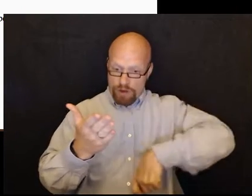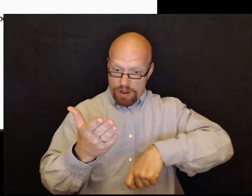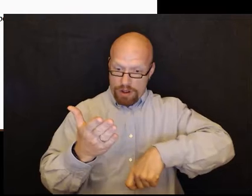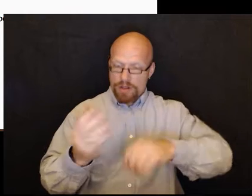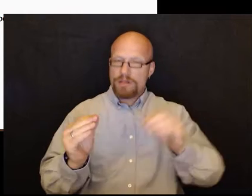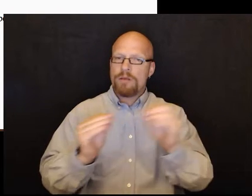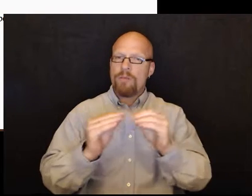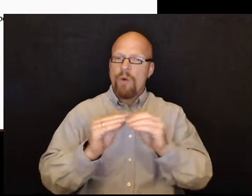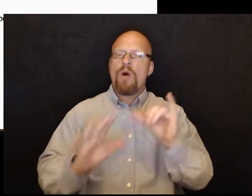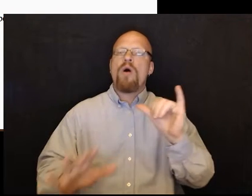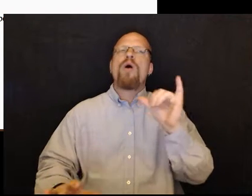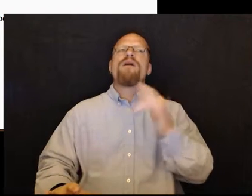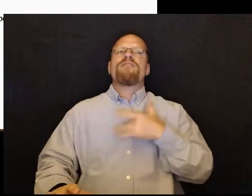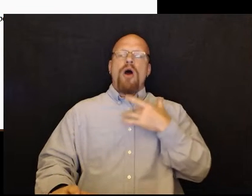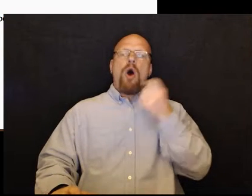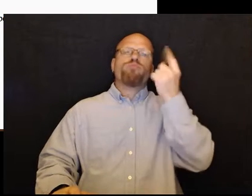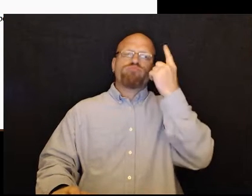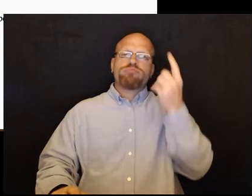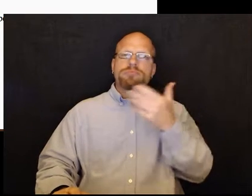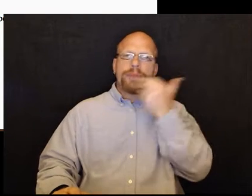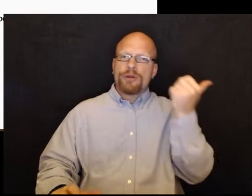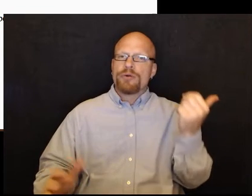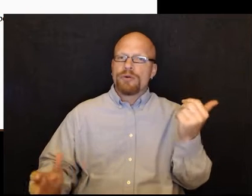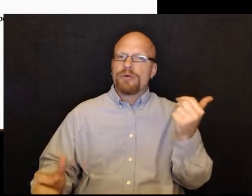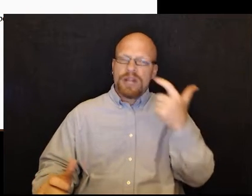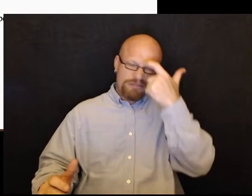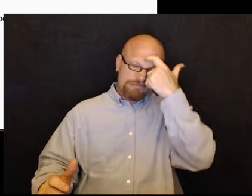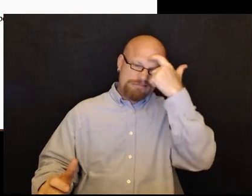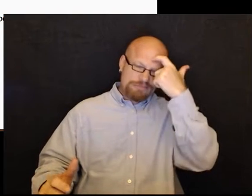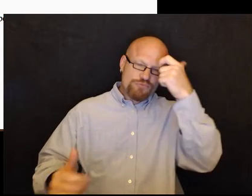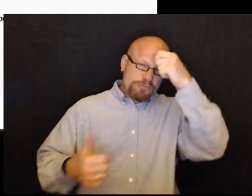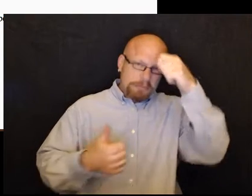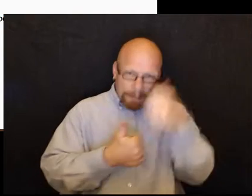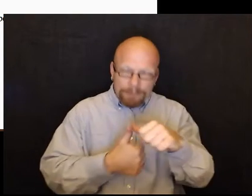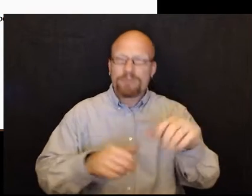everything you have. The more you write the more you learn